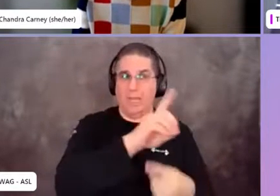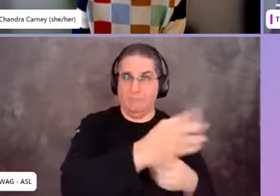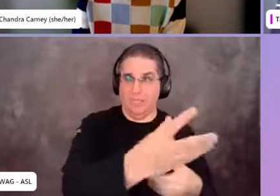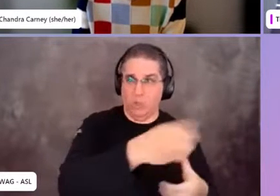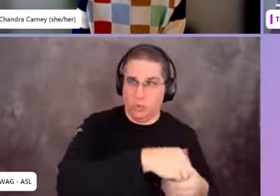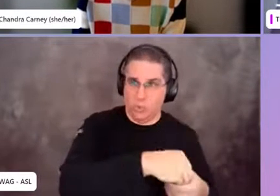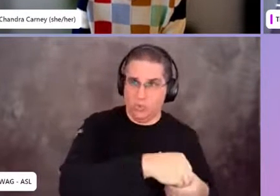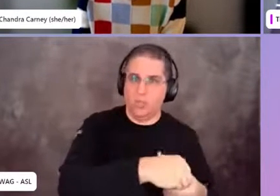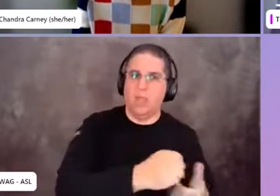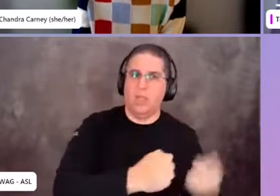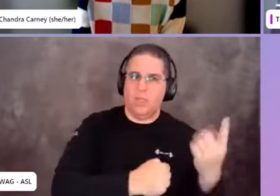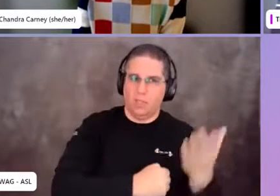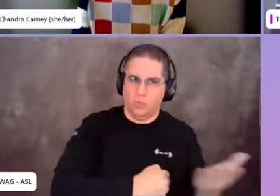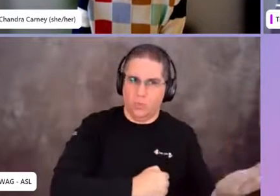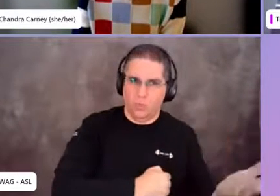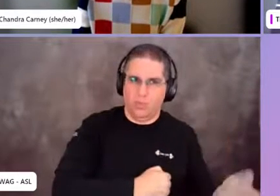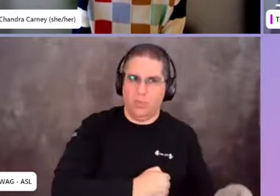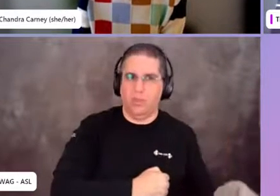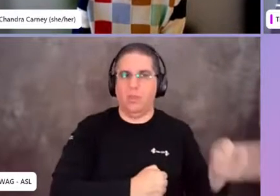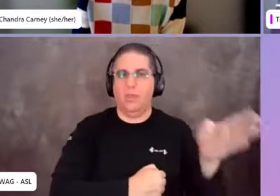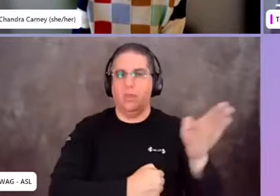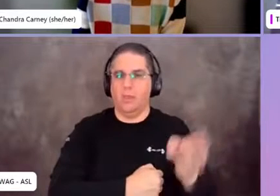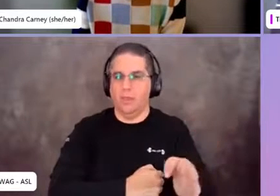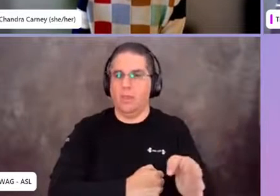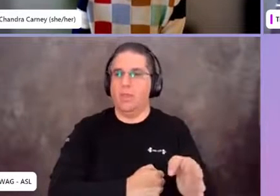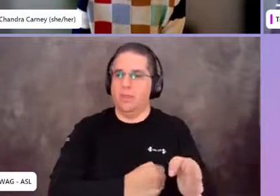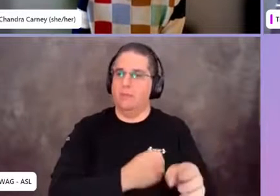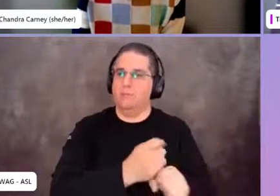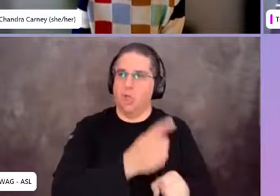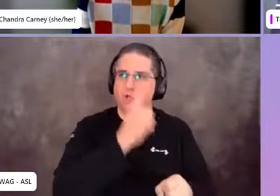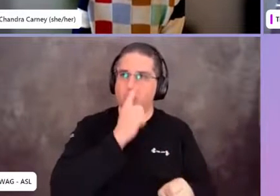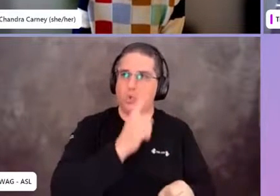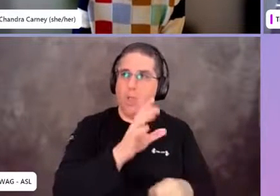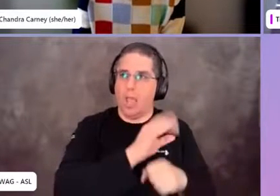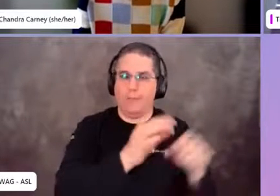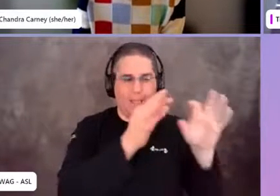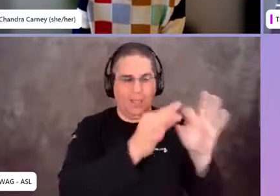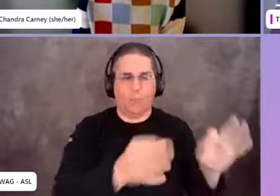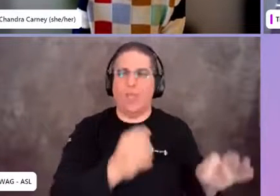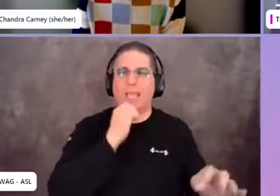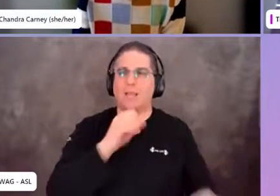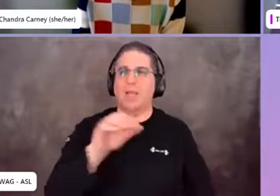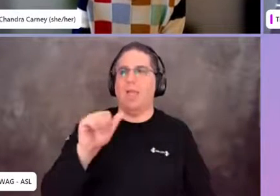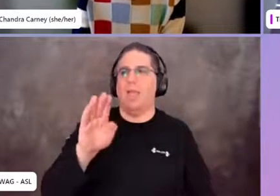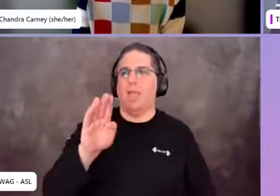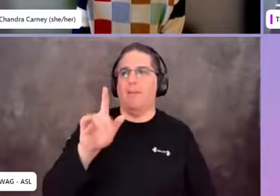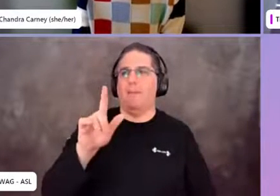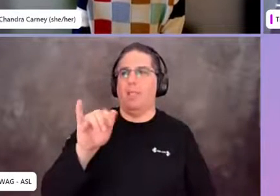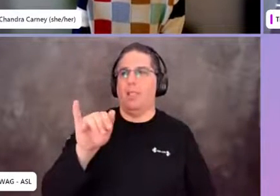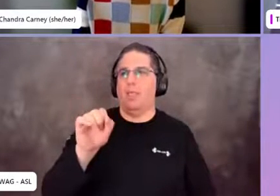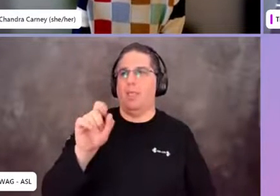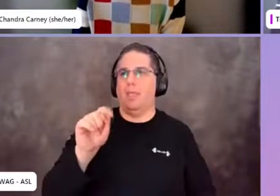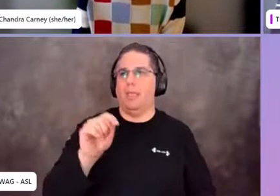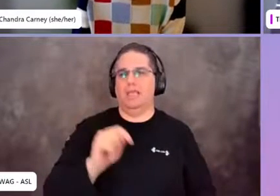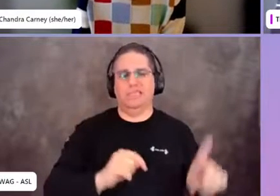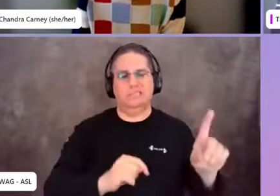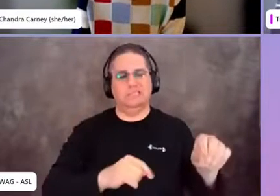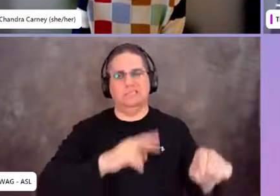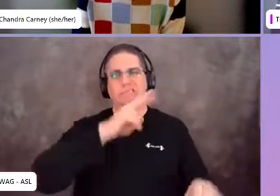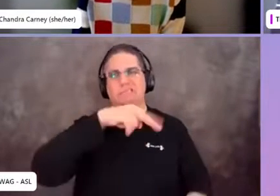It's not 1 concept that accessibility, you have accessibility when it comes to disability, inclusion, and making sure that your company